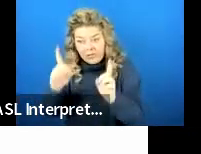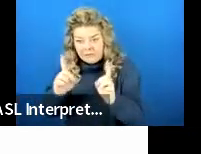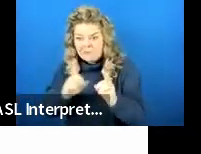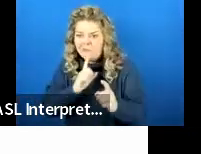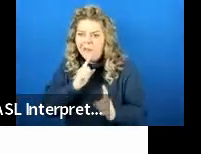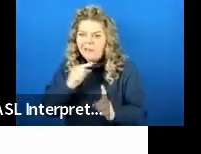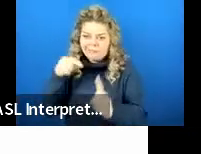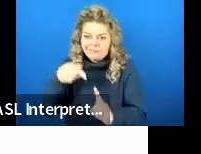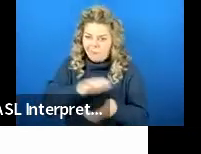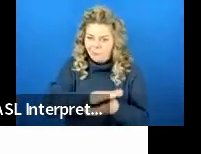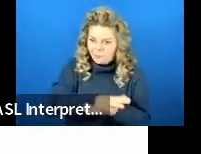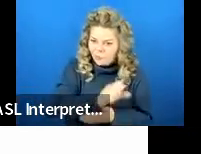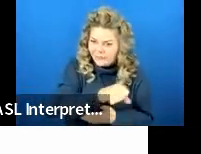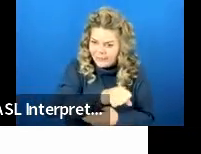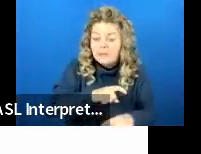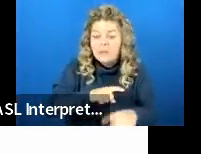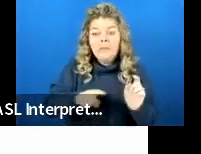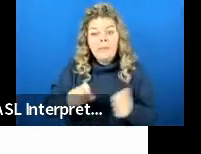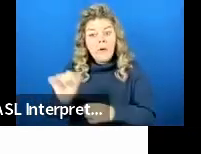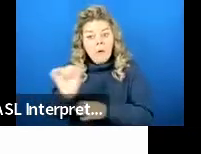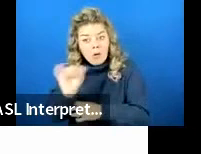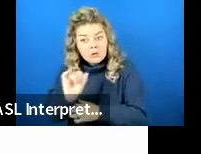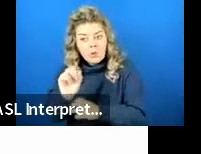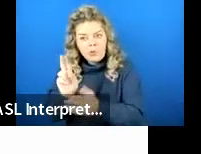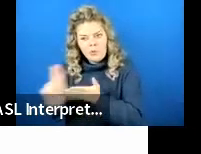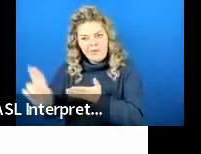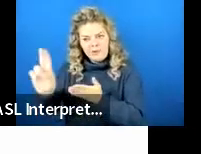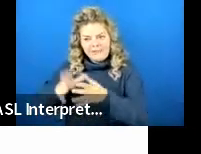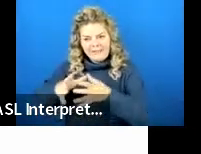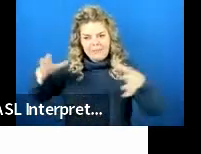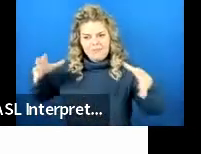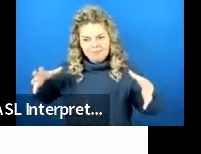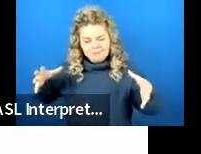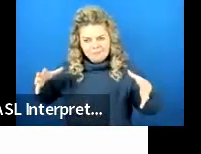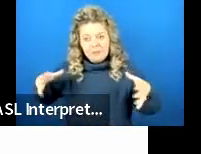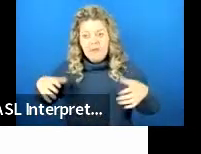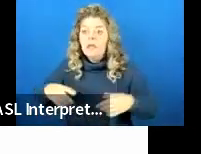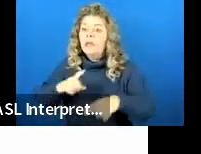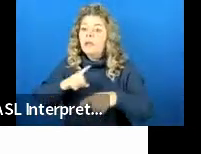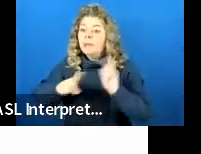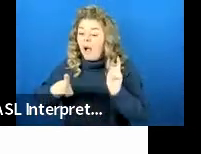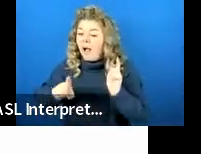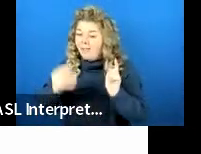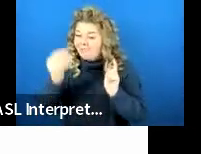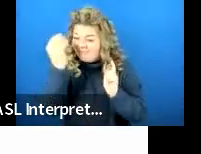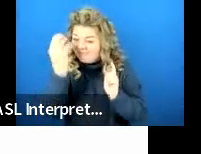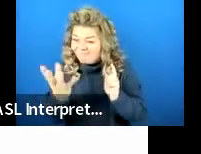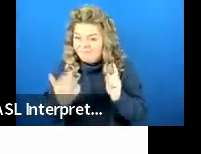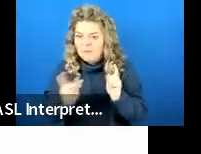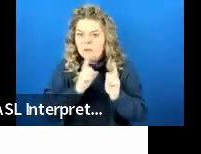Yes. And part of it is about the university. However, a significant driver is about the larger